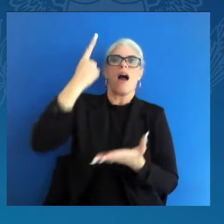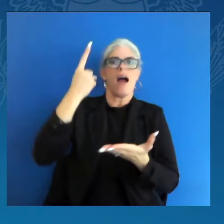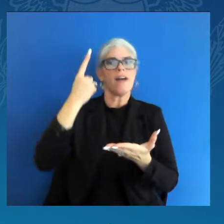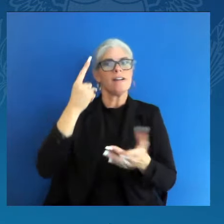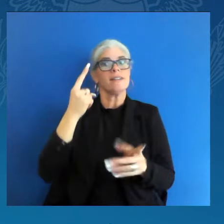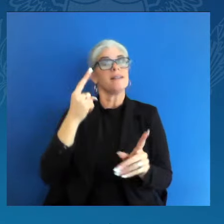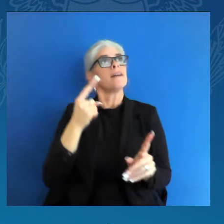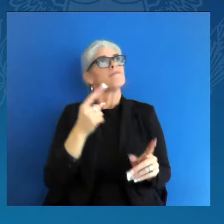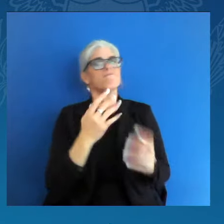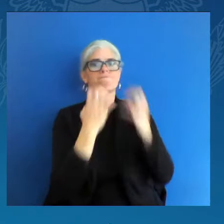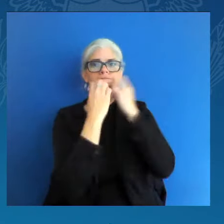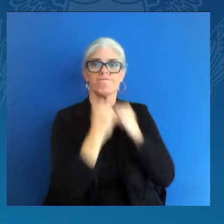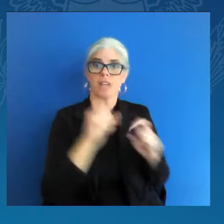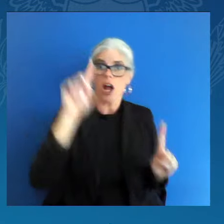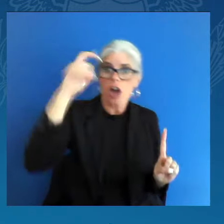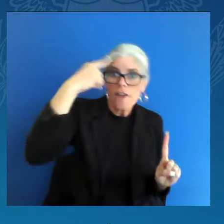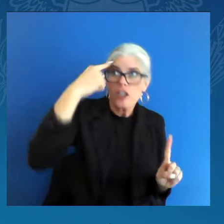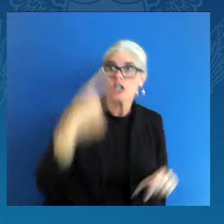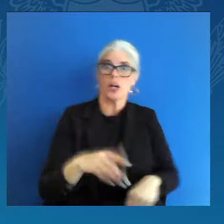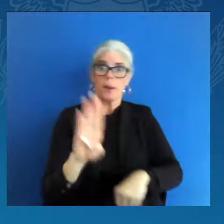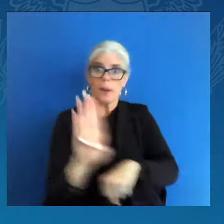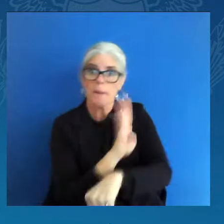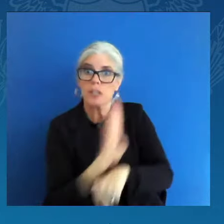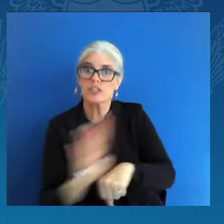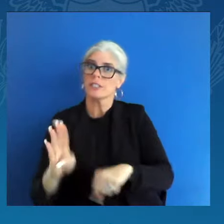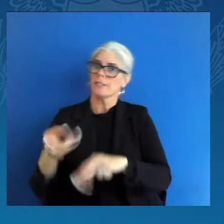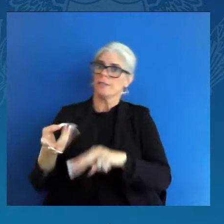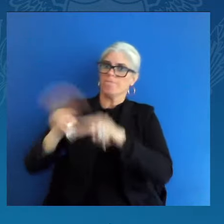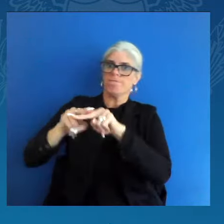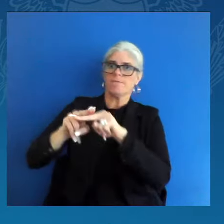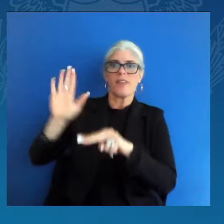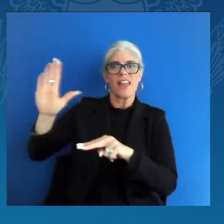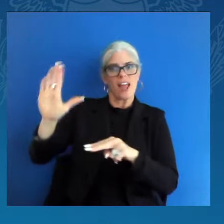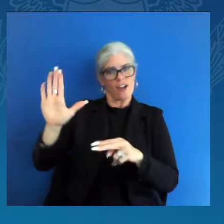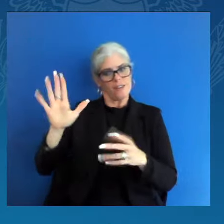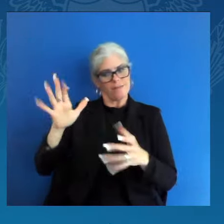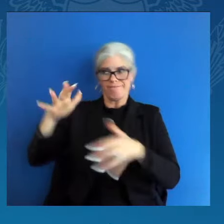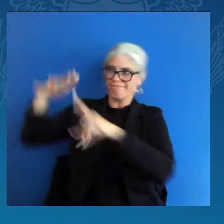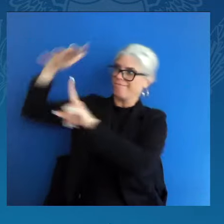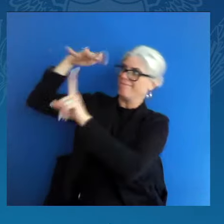And with that, thanks so much, Phil. Advisor Gordon: Thank you, Don. And thank to all of our speakers for those perspectives